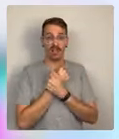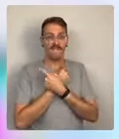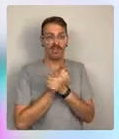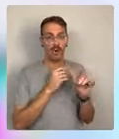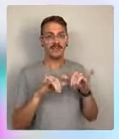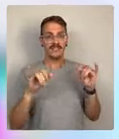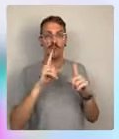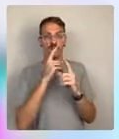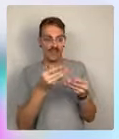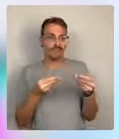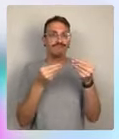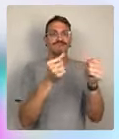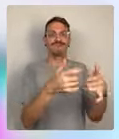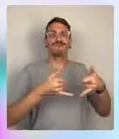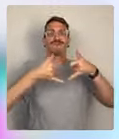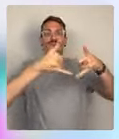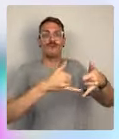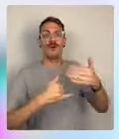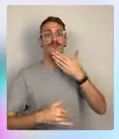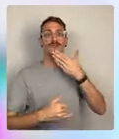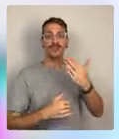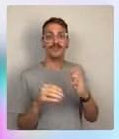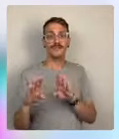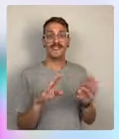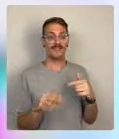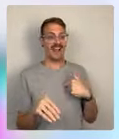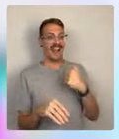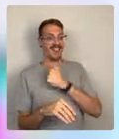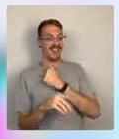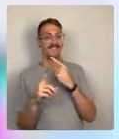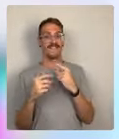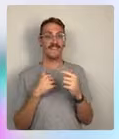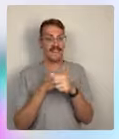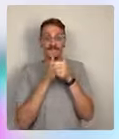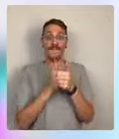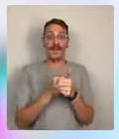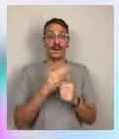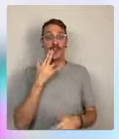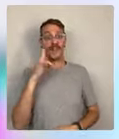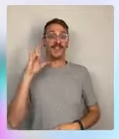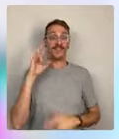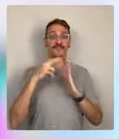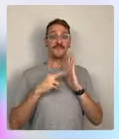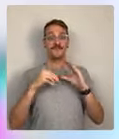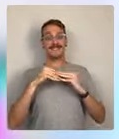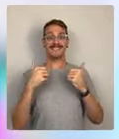about how much we loved those systems that really reward that good behavior. I mean, I love being by the book, good person,